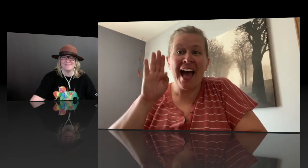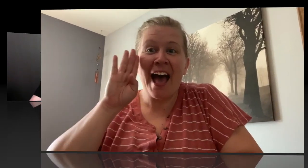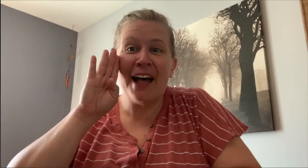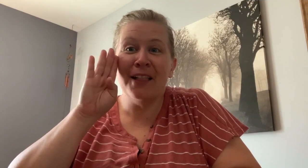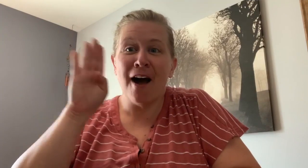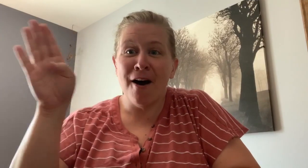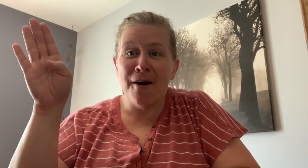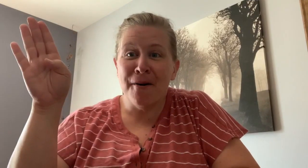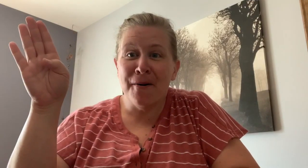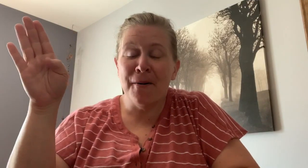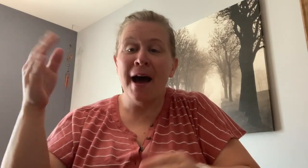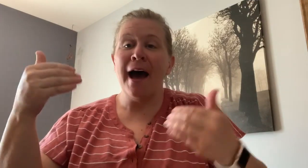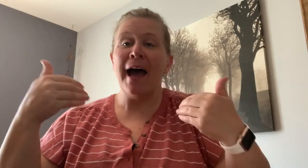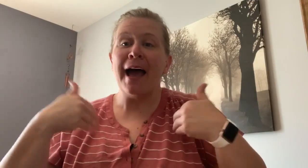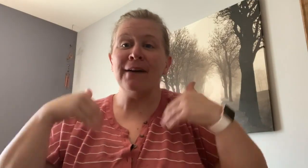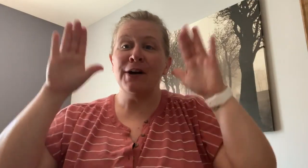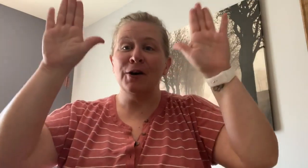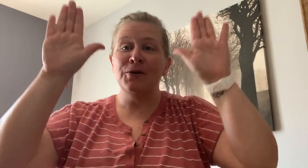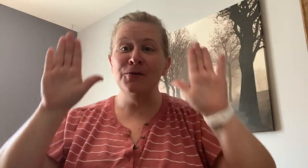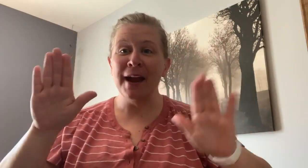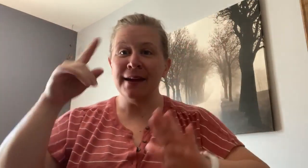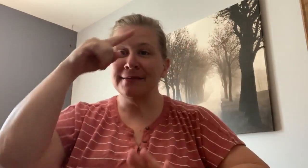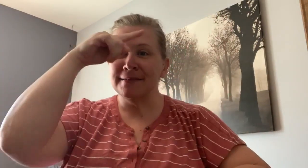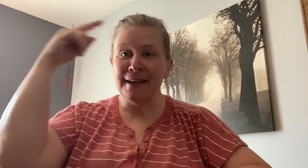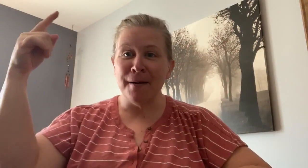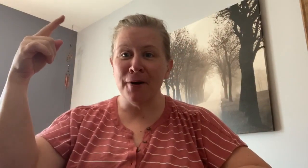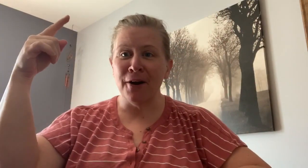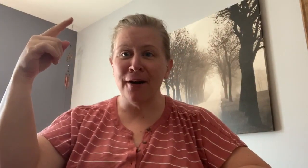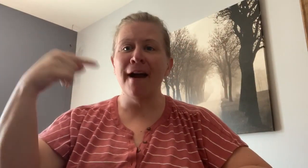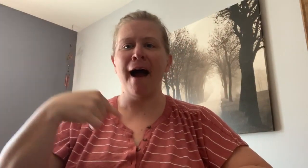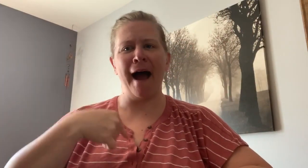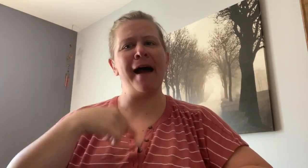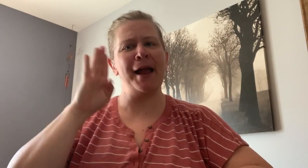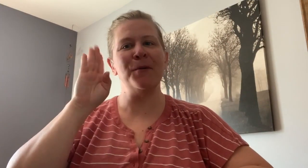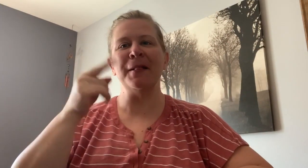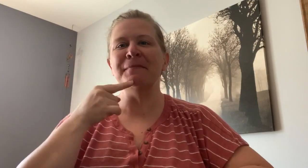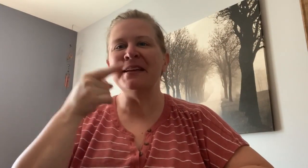Hello! Have a great Summer! I will miss you.